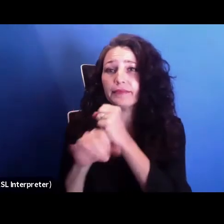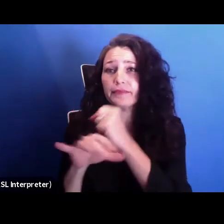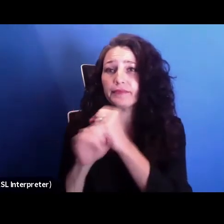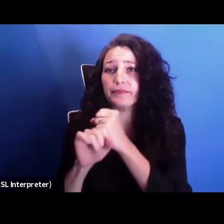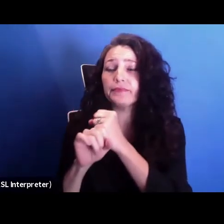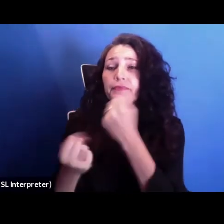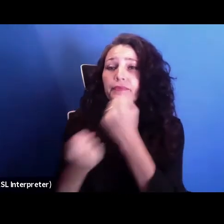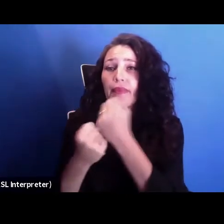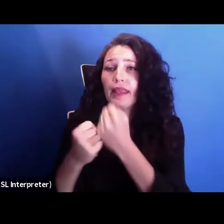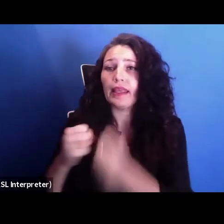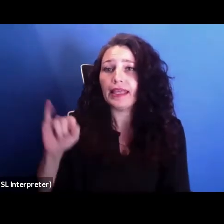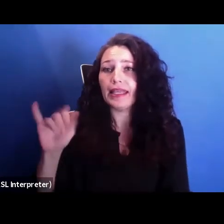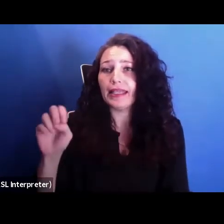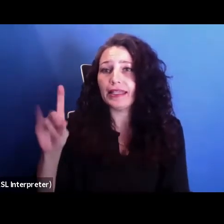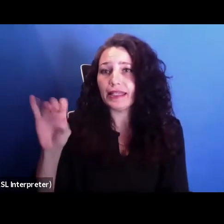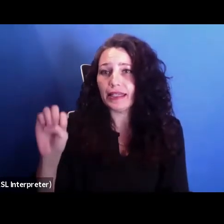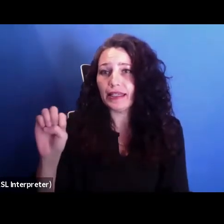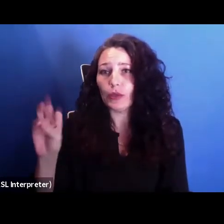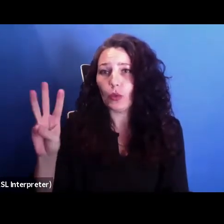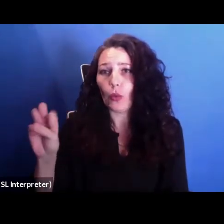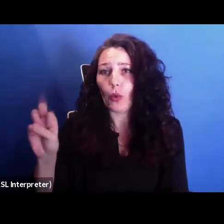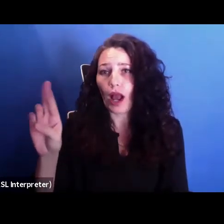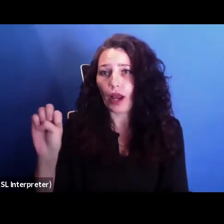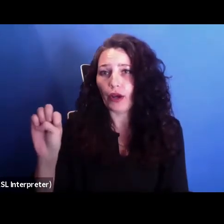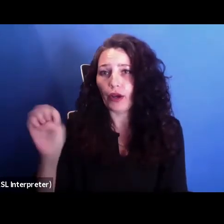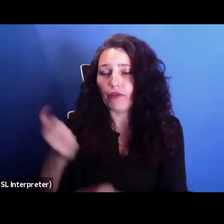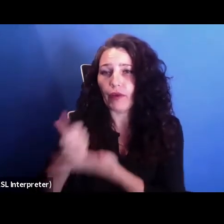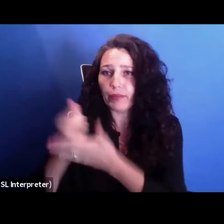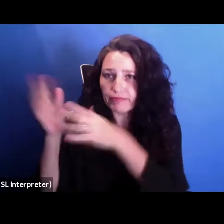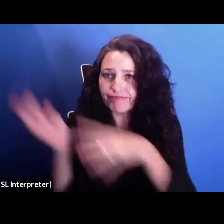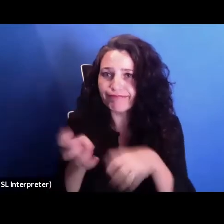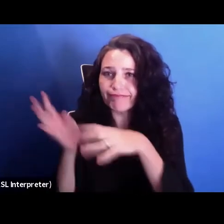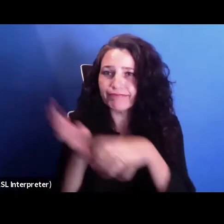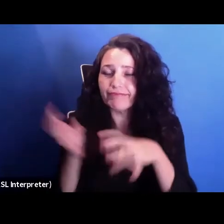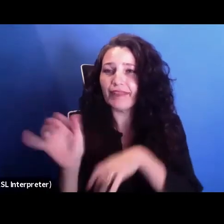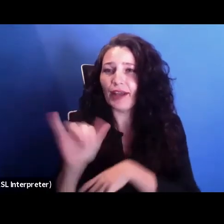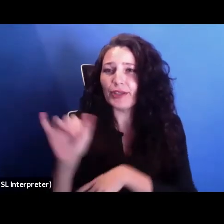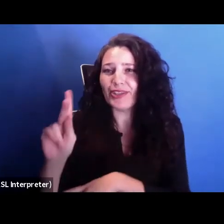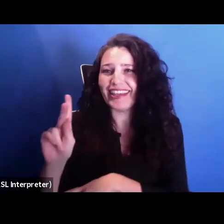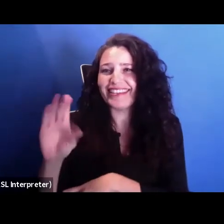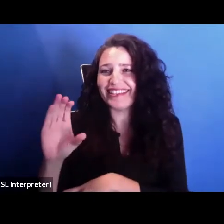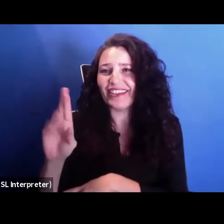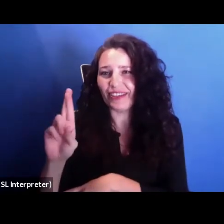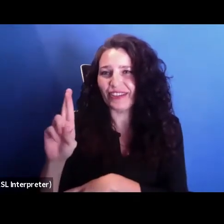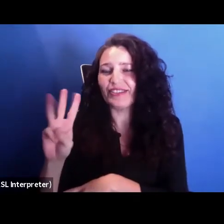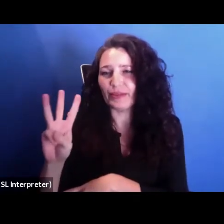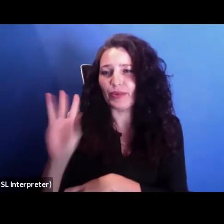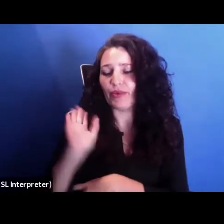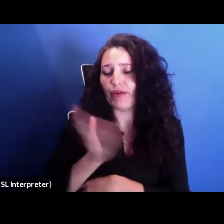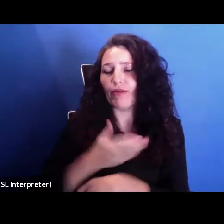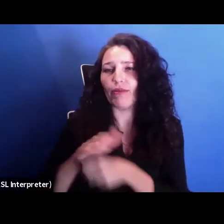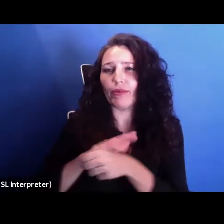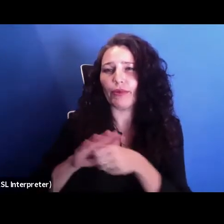for helping us bring the screening series to you. Along with support from KCRW, our local public radio station here in Los Angeles.